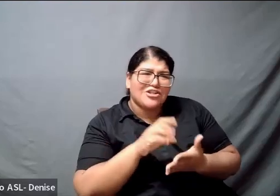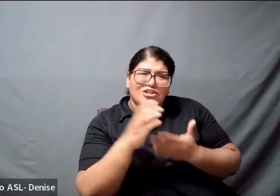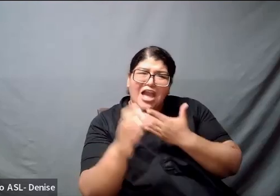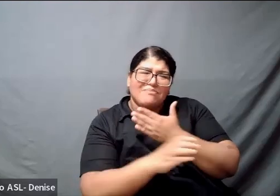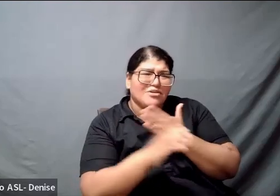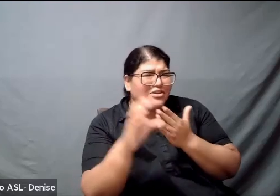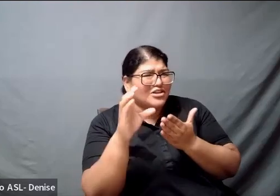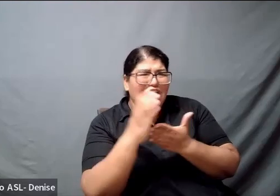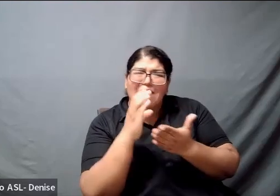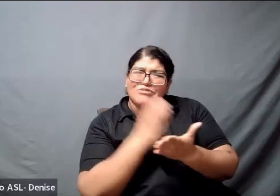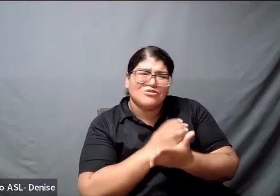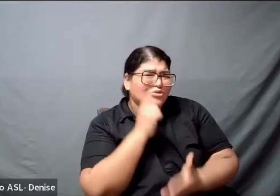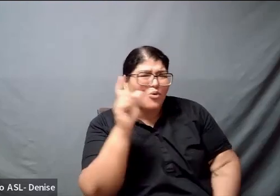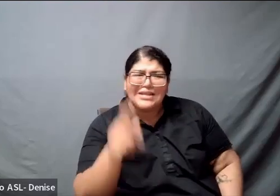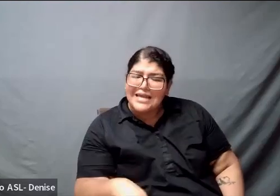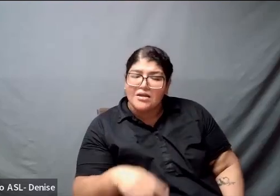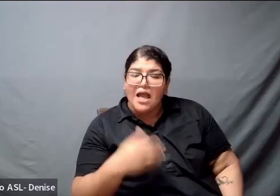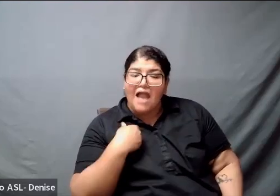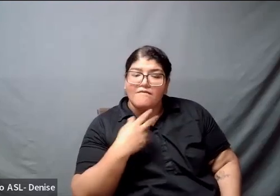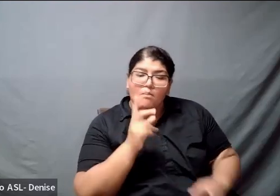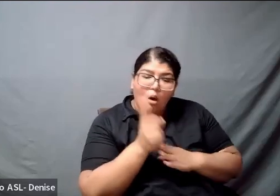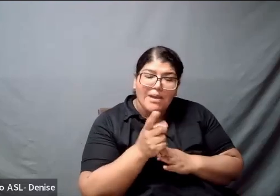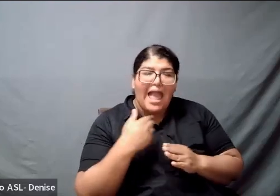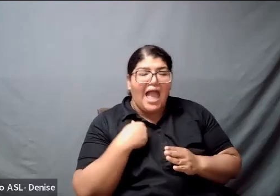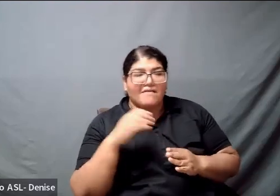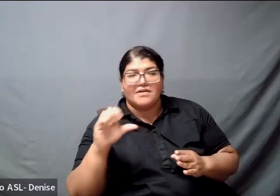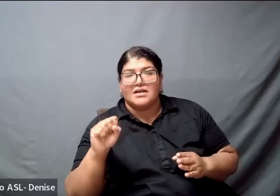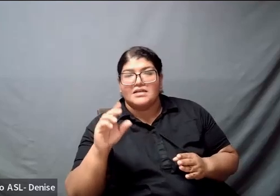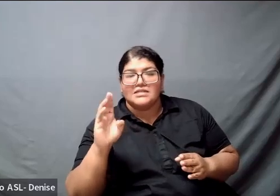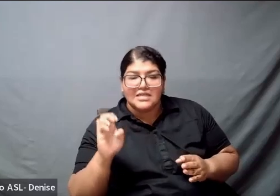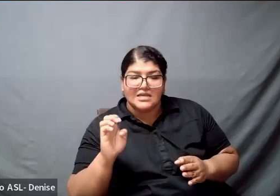You can have these just scenes and moments and those count for something too, I think.